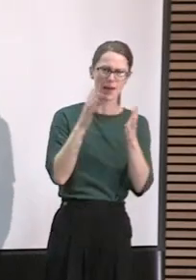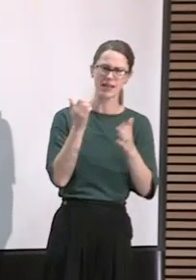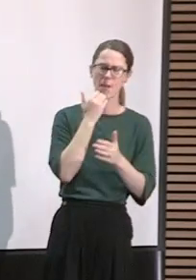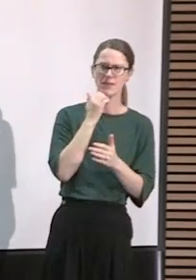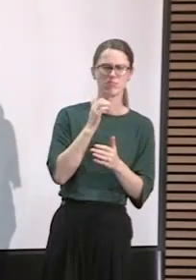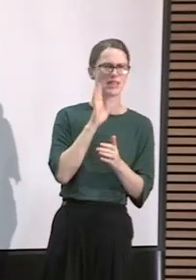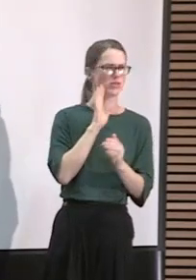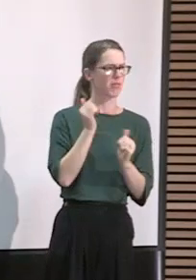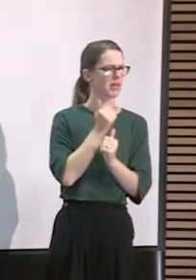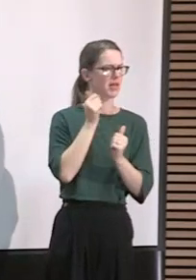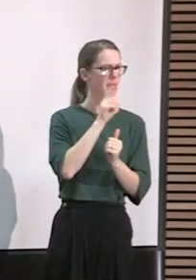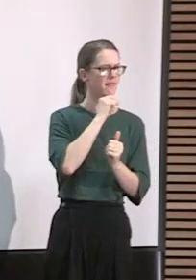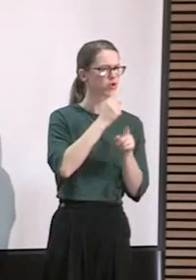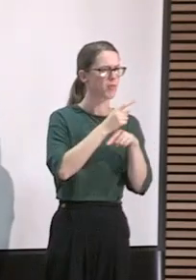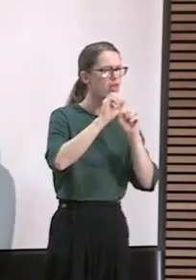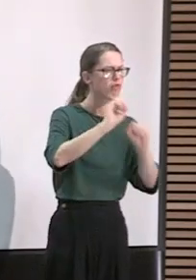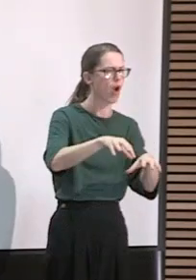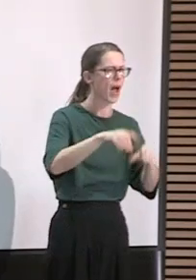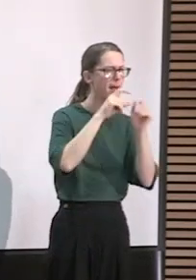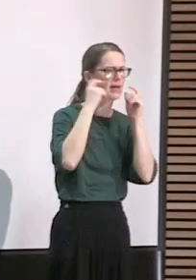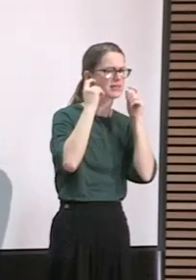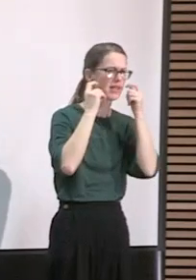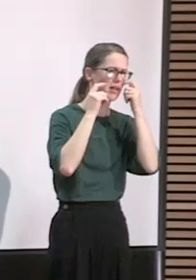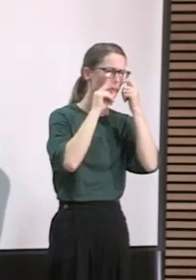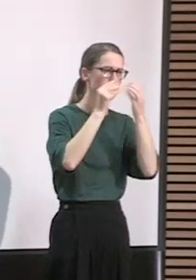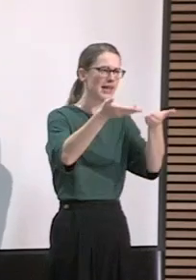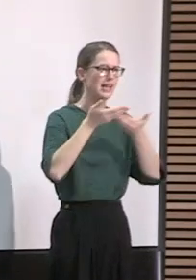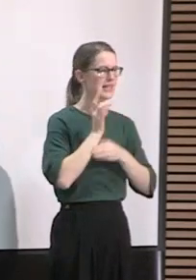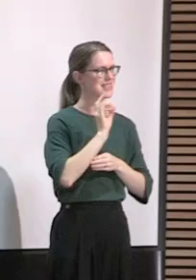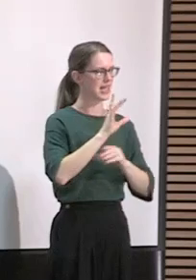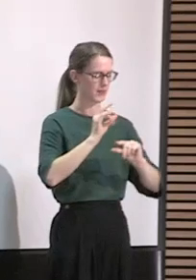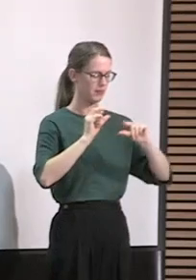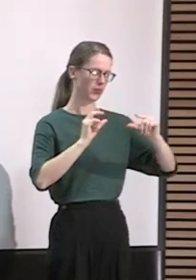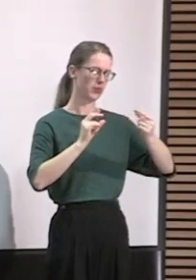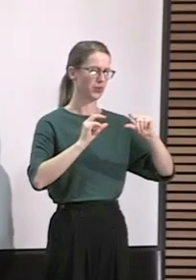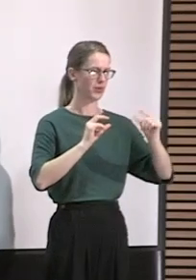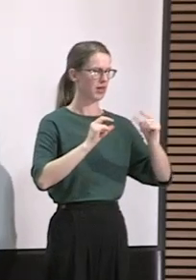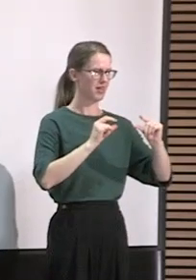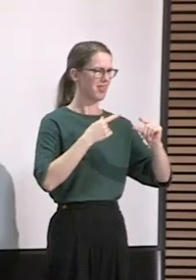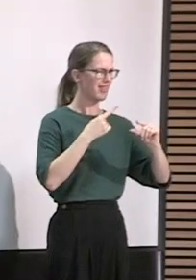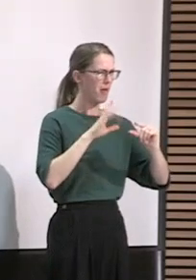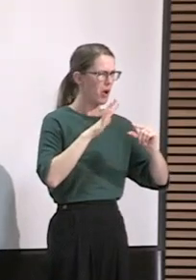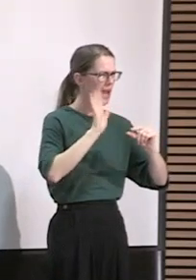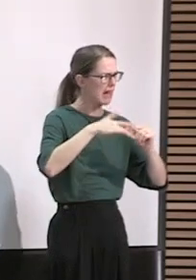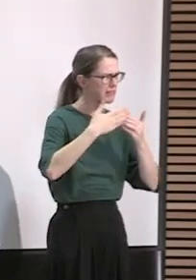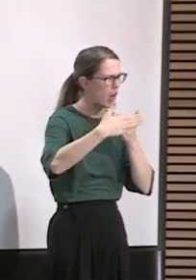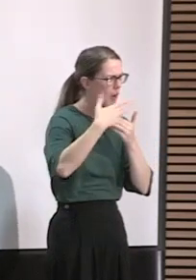from spreading their saliva, and therefore reduce the risk. When you say those big numbers, they sound